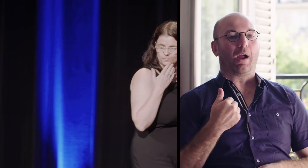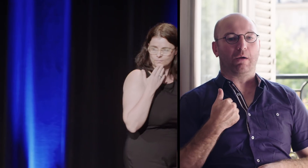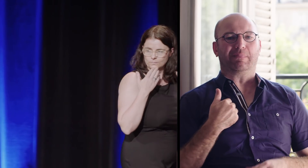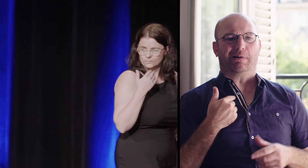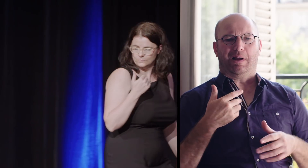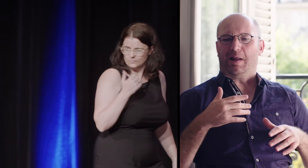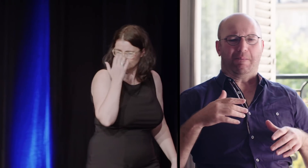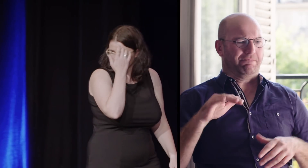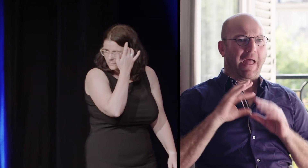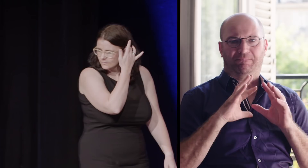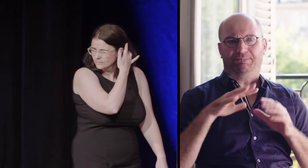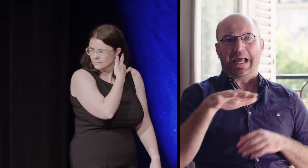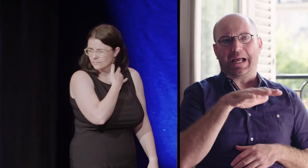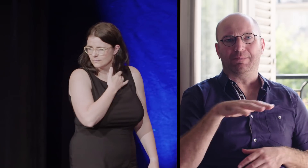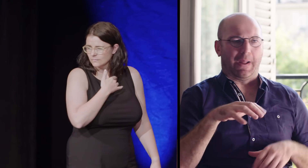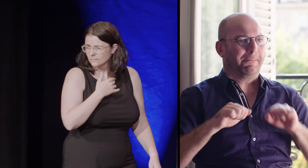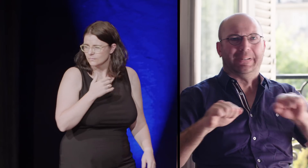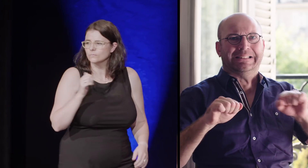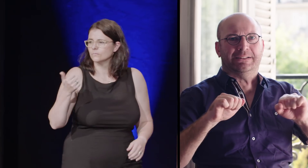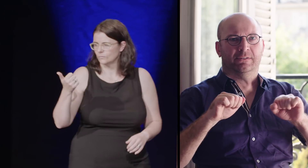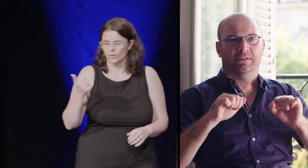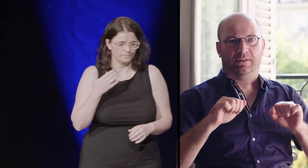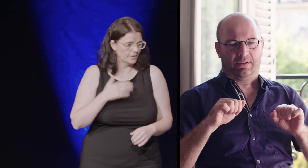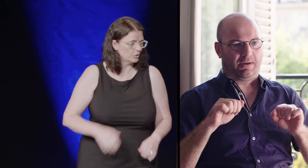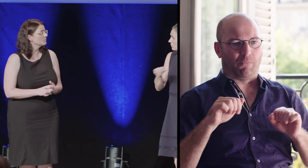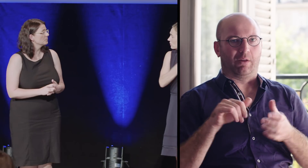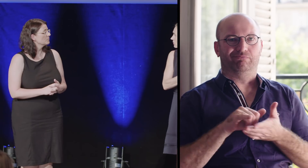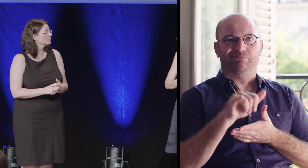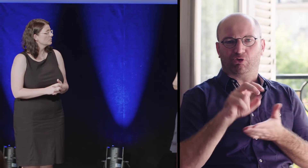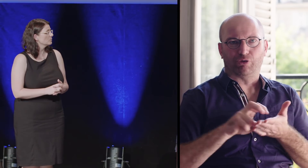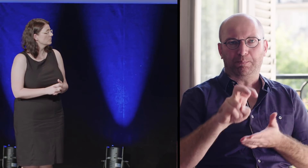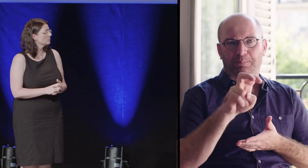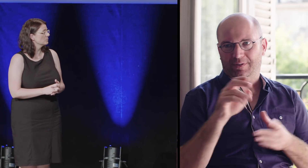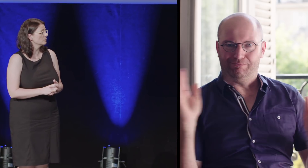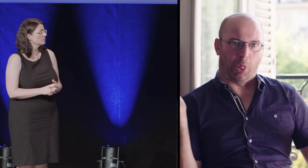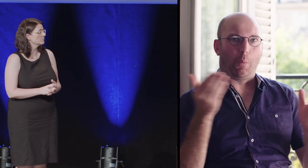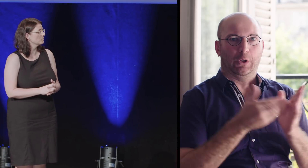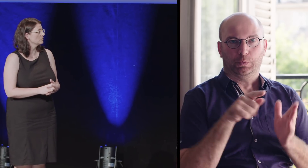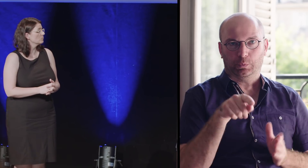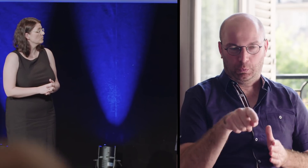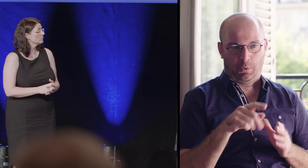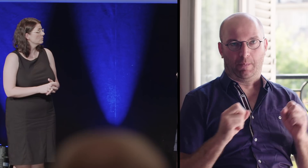Two weeks ago, we were really busy getting the family ready for the trip to Paris, and for WFD,